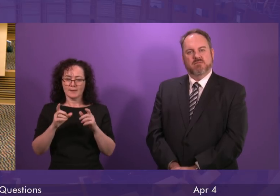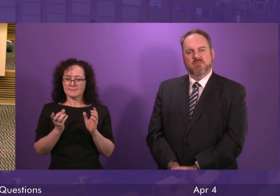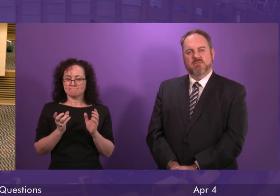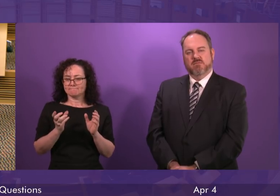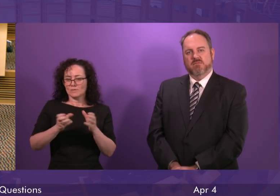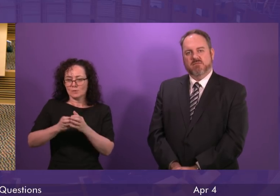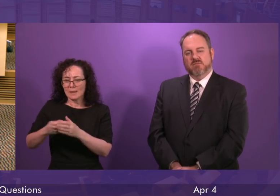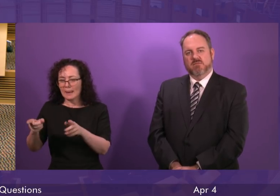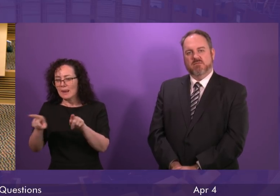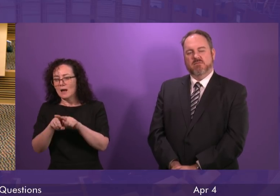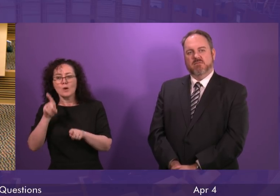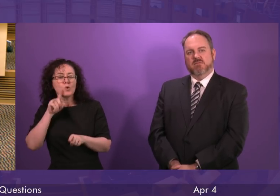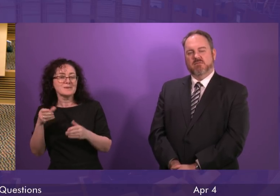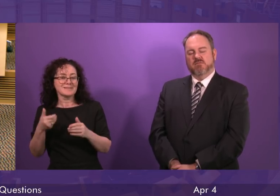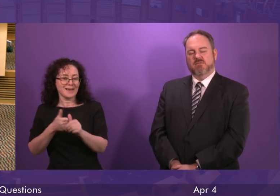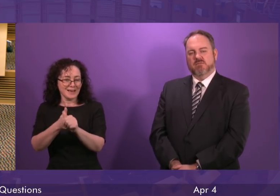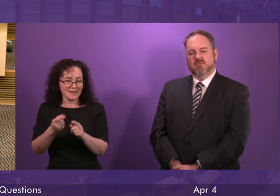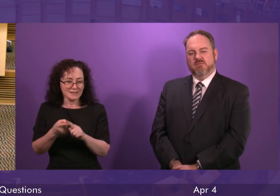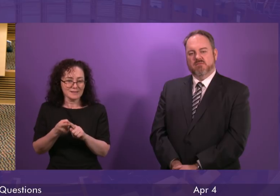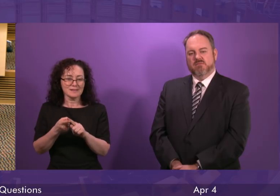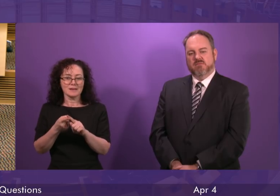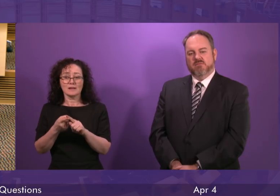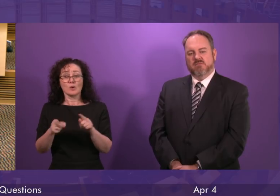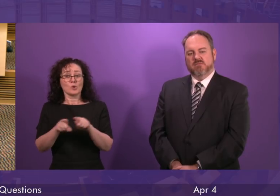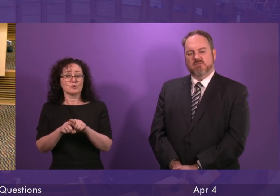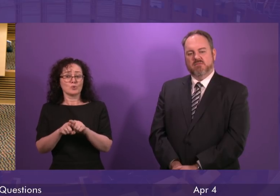Women’s Aid, the ASSIST service, Shakti Women’s Aid and Abused Men in Scotland,